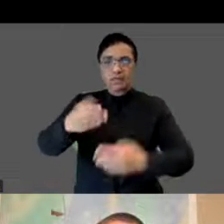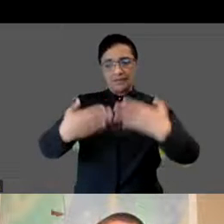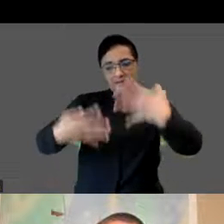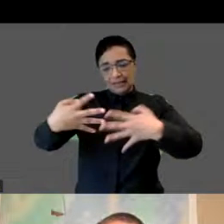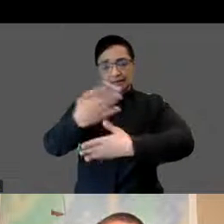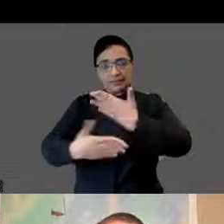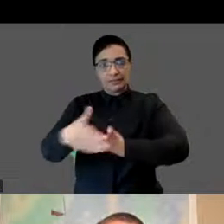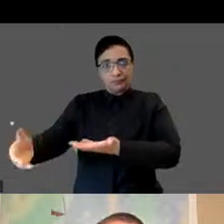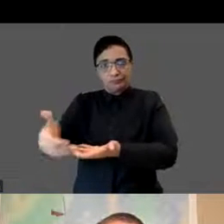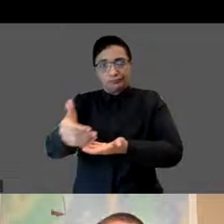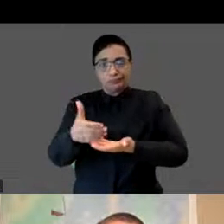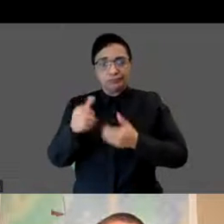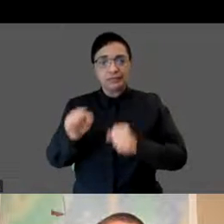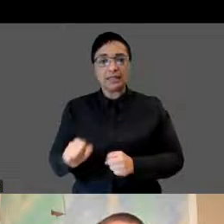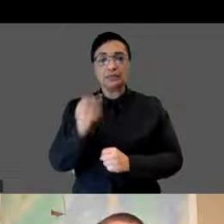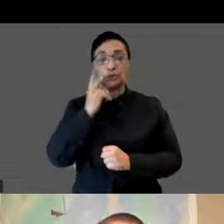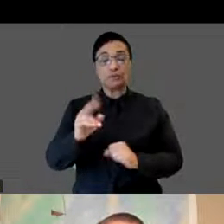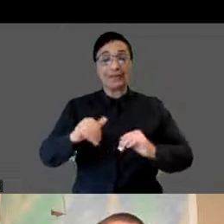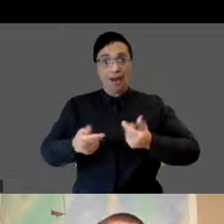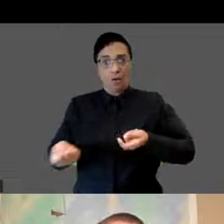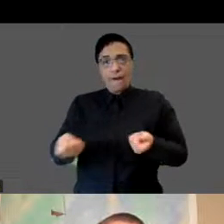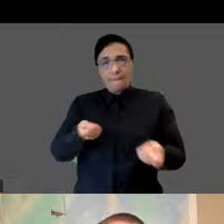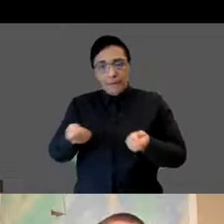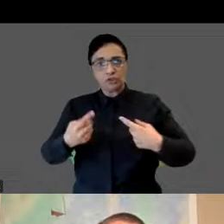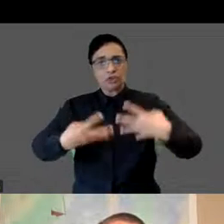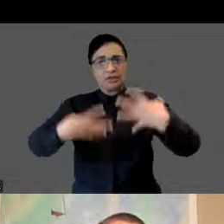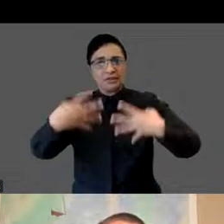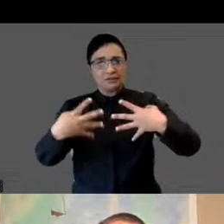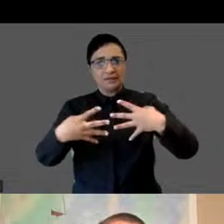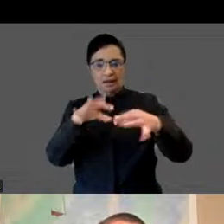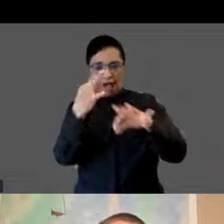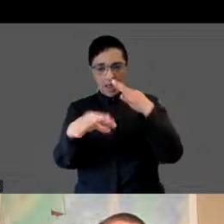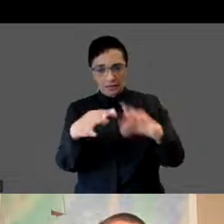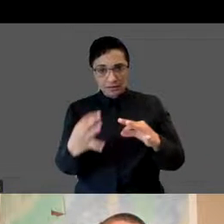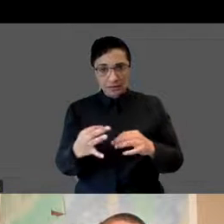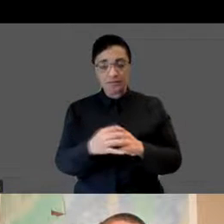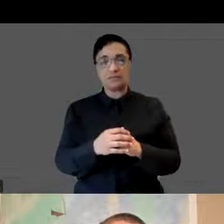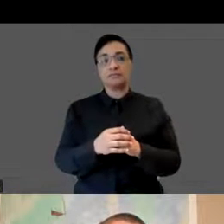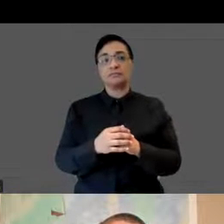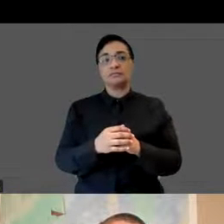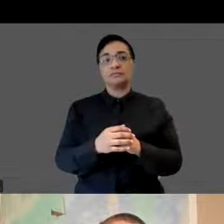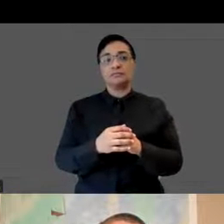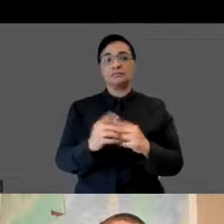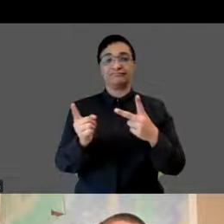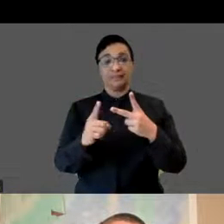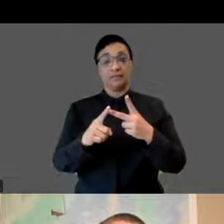workshops on how to manage/analyze data. Then workshops on the disability data advocacy workshop.